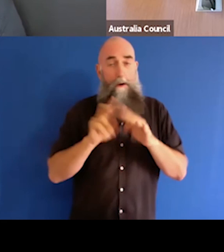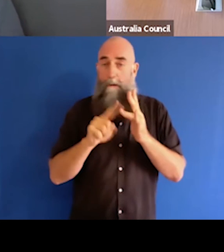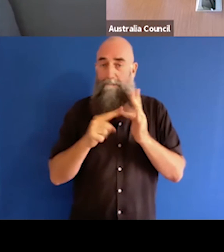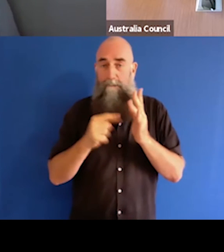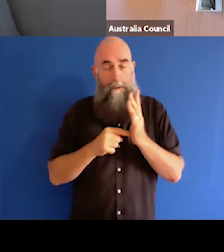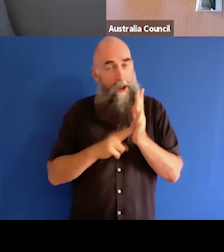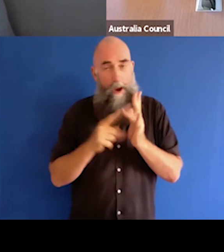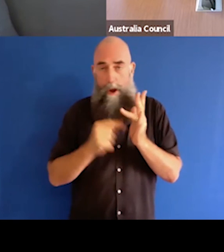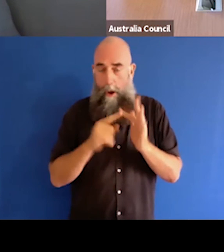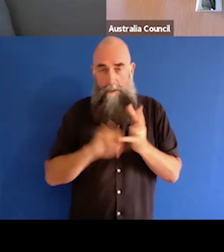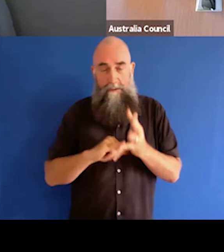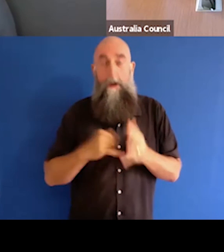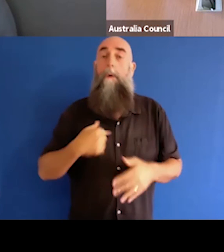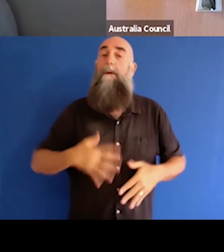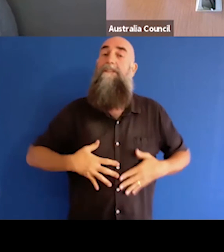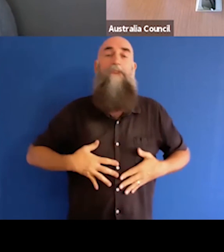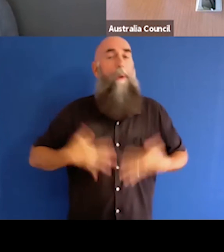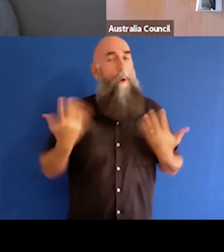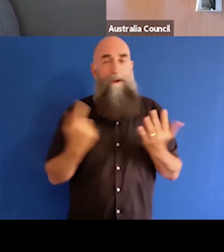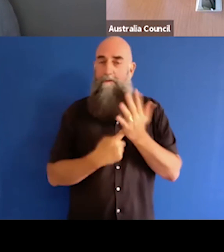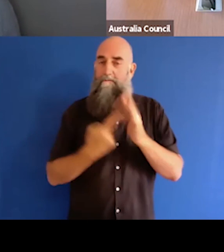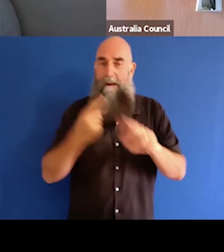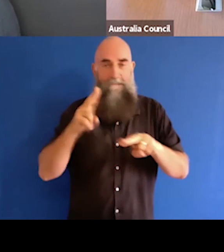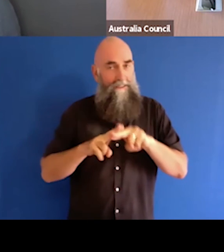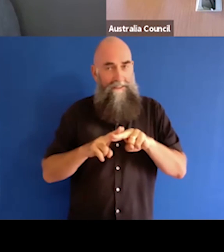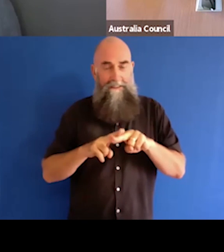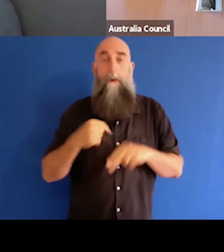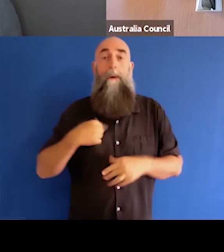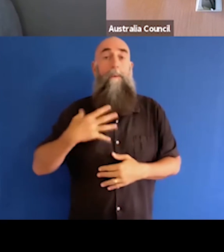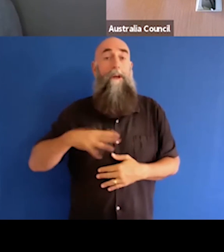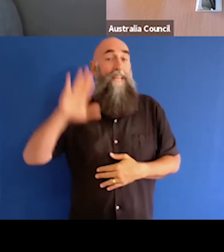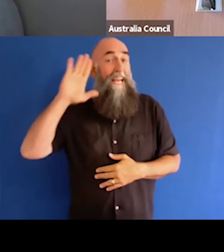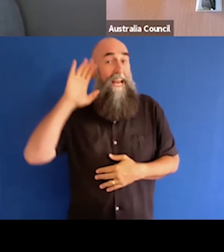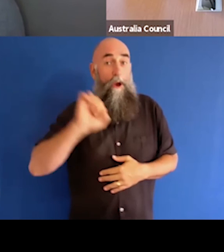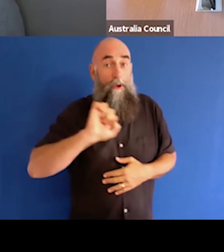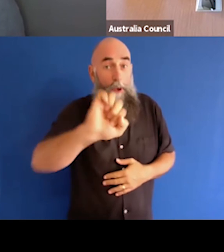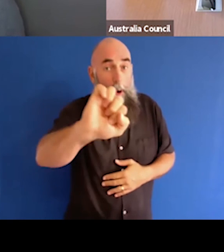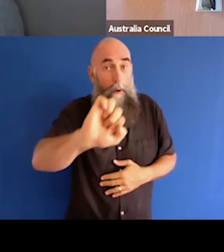What we want to hear, as Sandy mentioned before, is your voice. How about you guys?